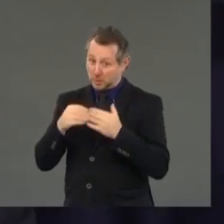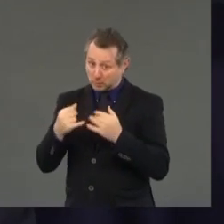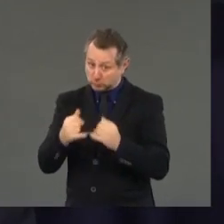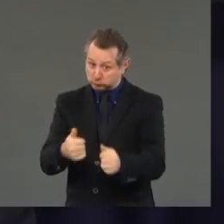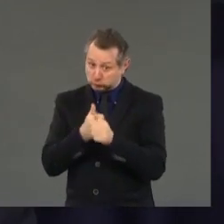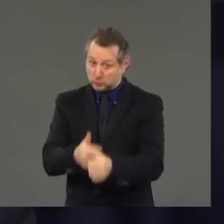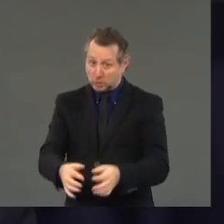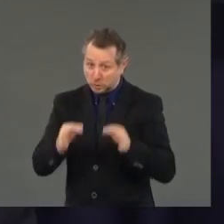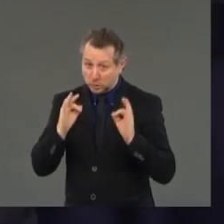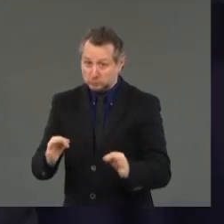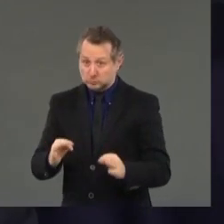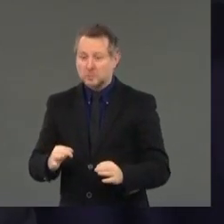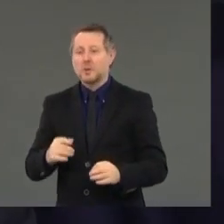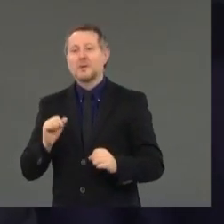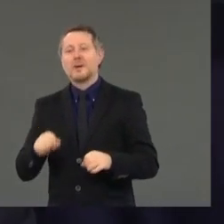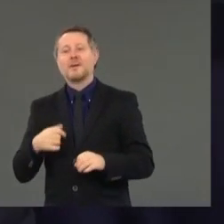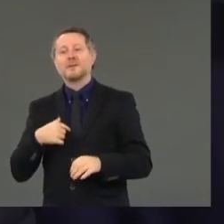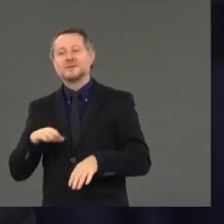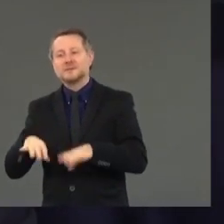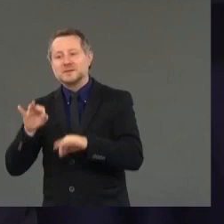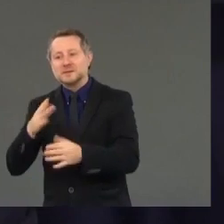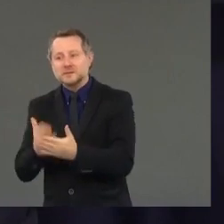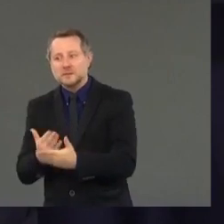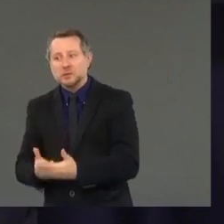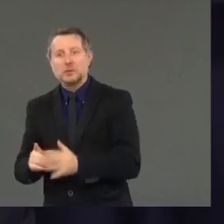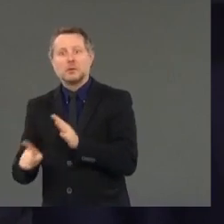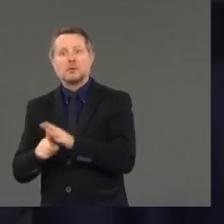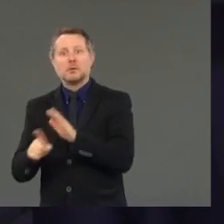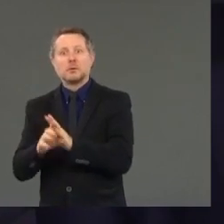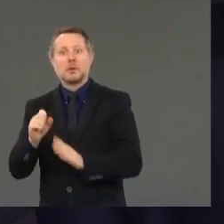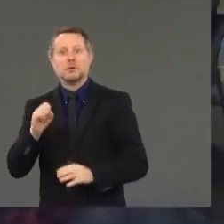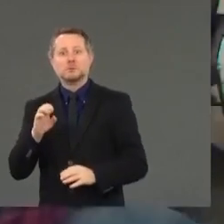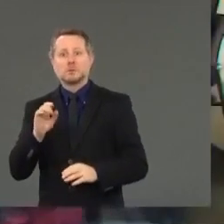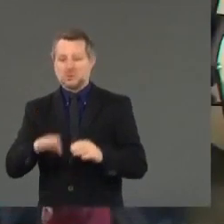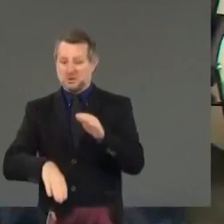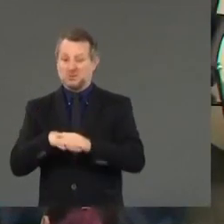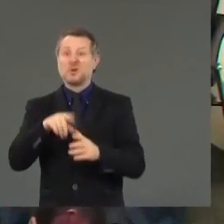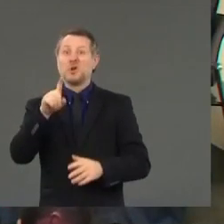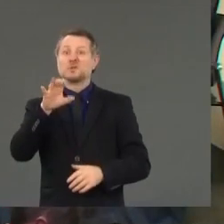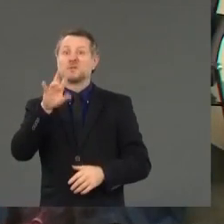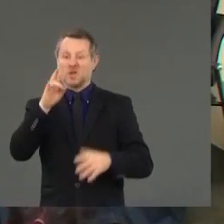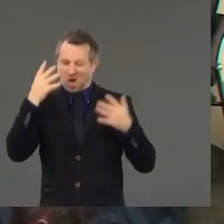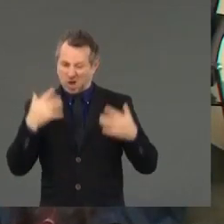ACTUALLY STILL WORK IN LIGHT OF WHAT WE'RE NEWLY FINDING WITH